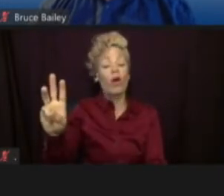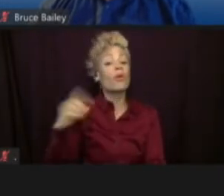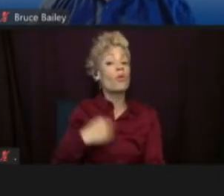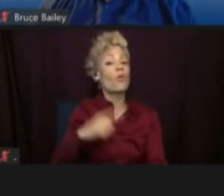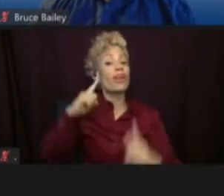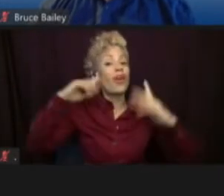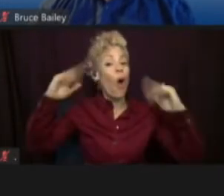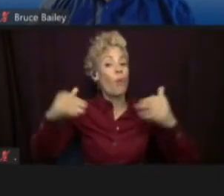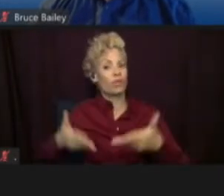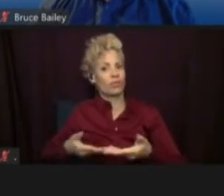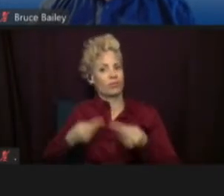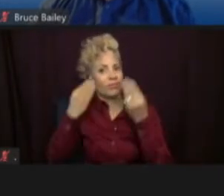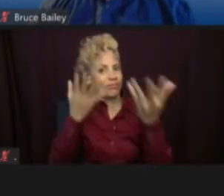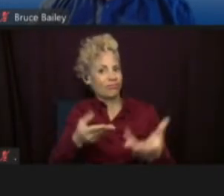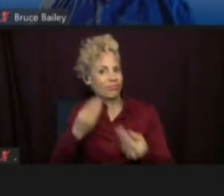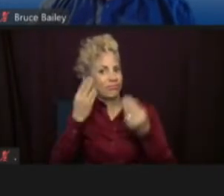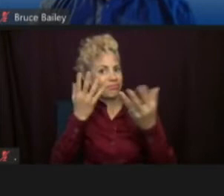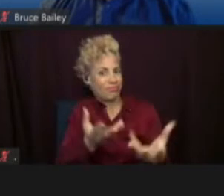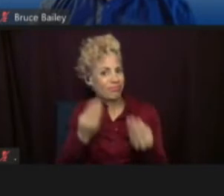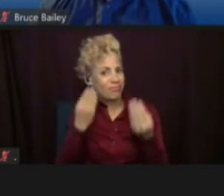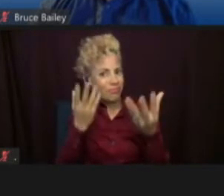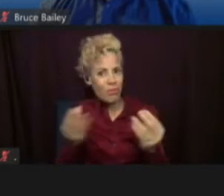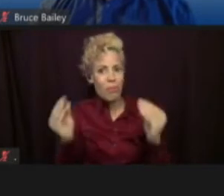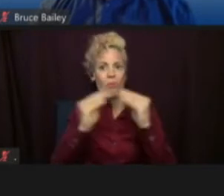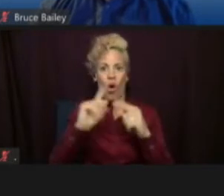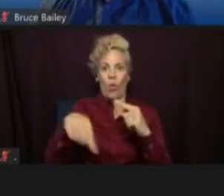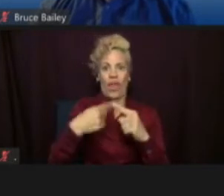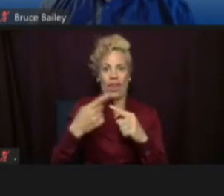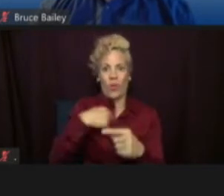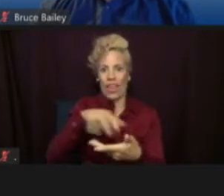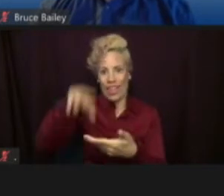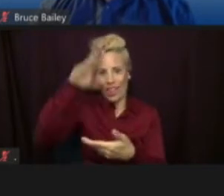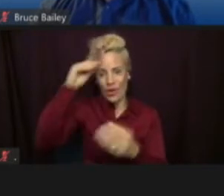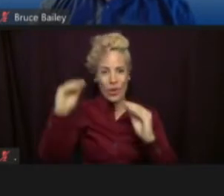as more information is known. But this will be a very interesting use